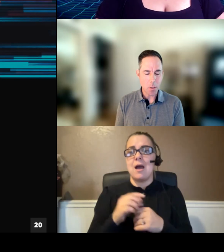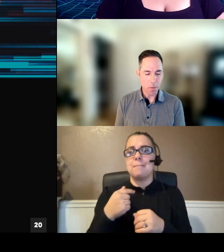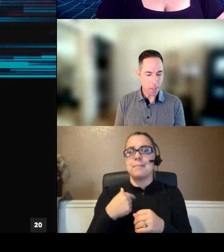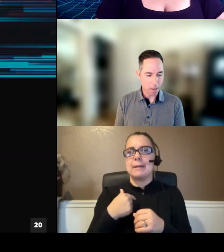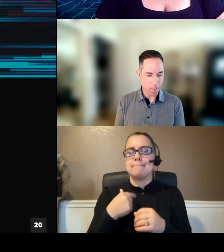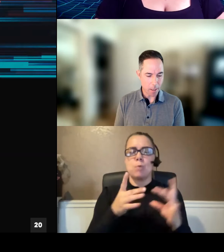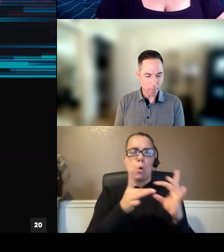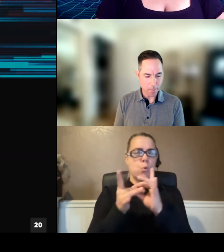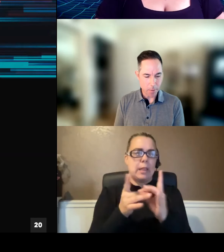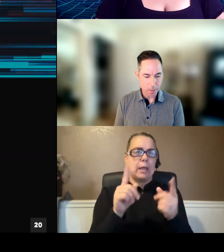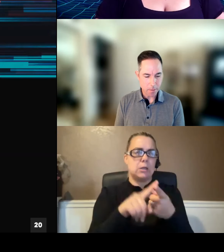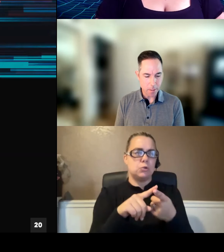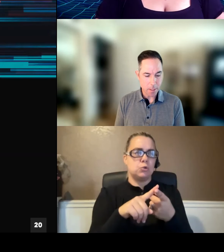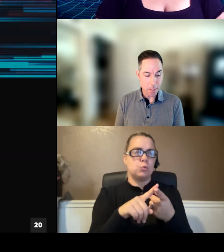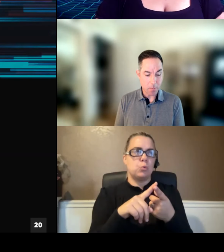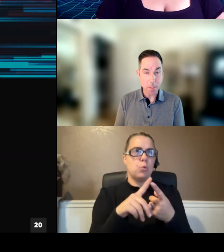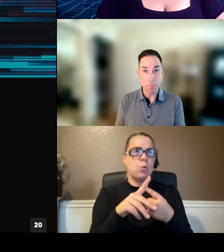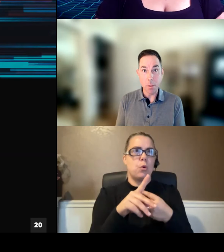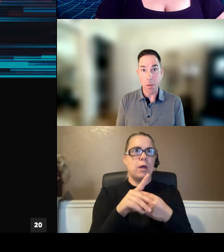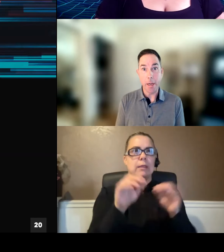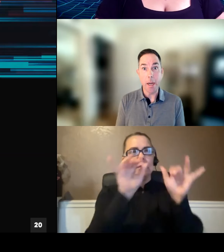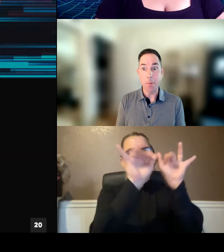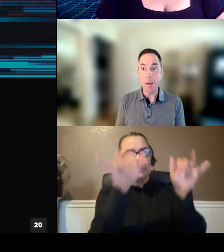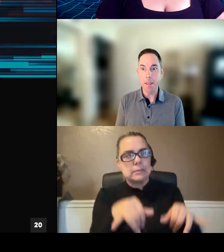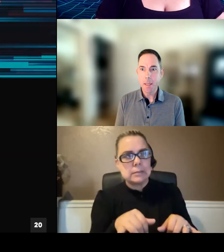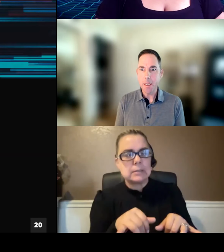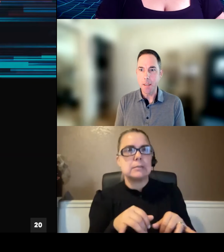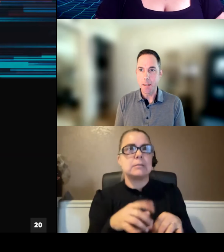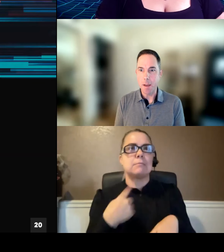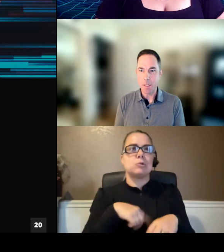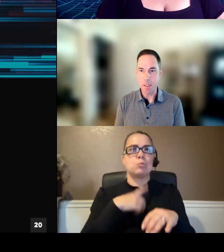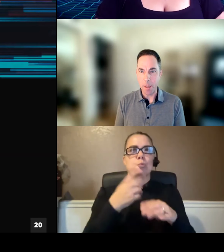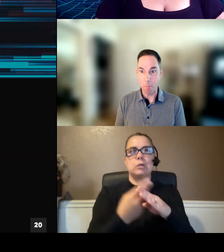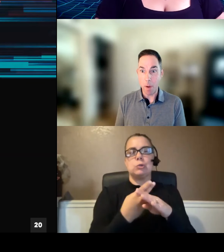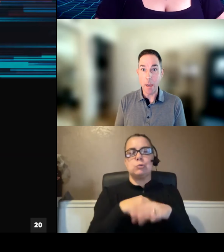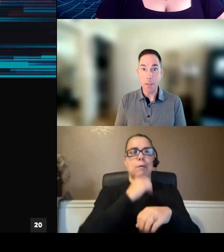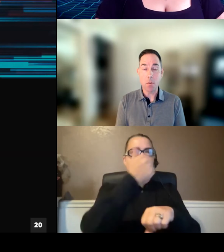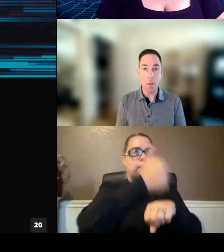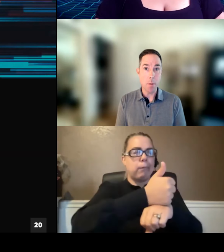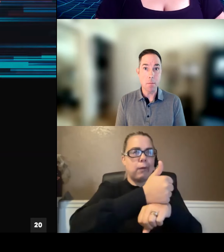you are talking about the systems that build AI, right? Having some of that bias creep in